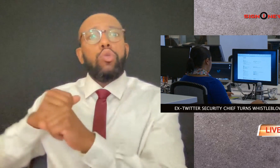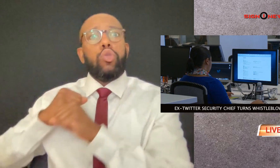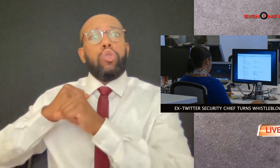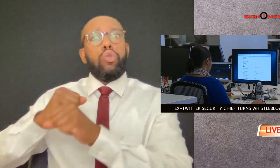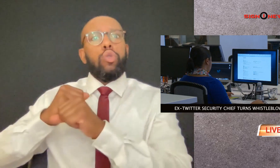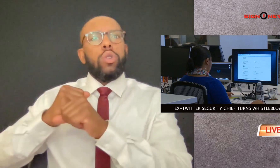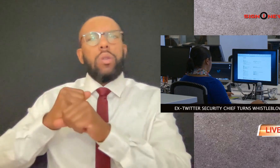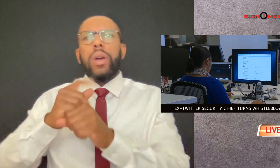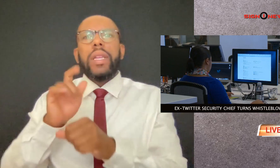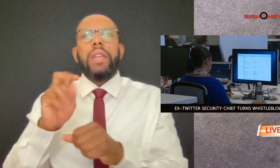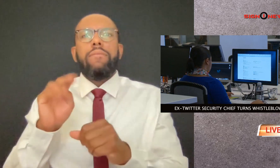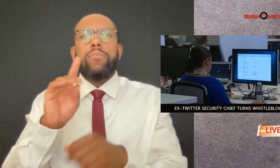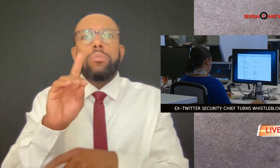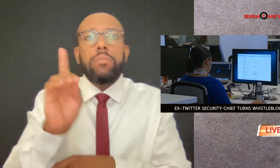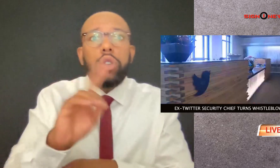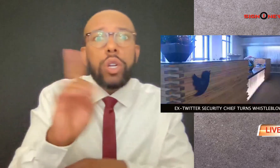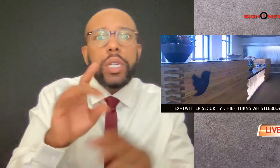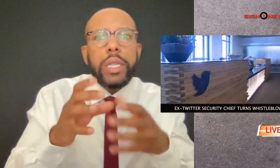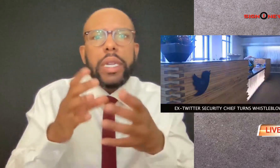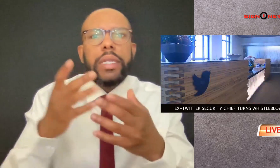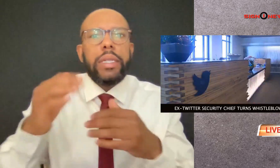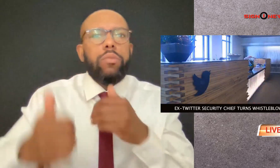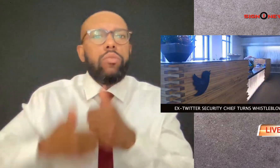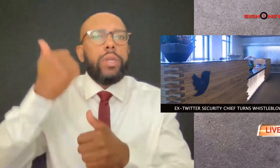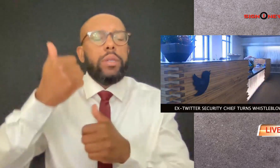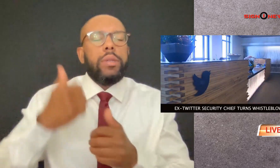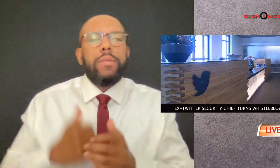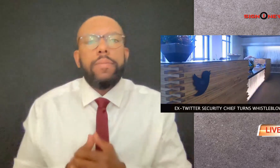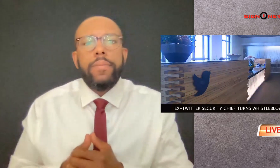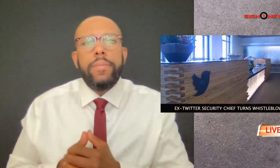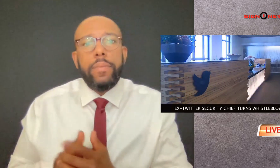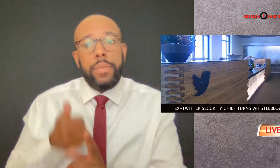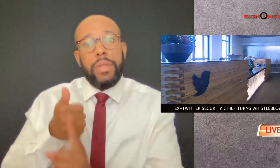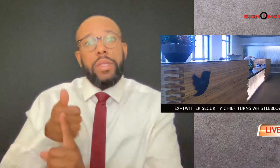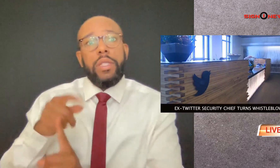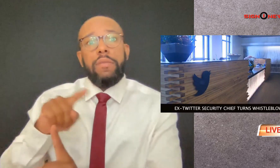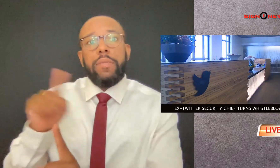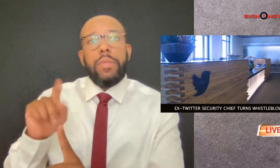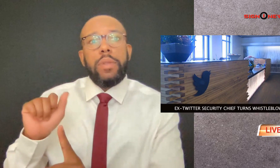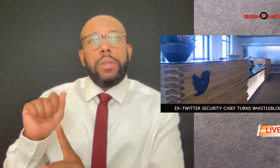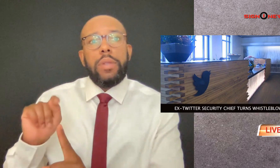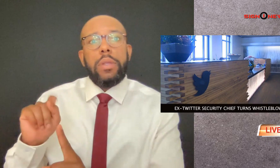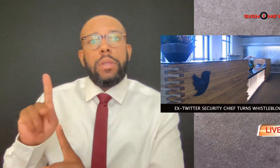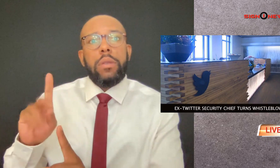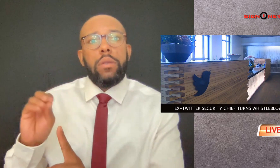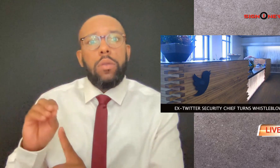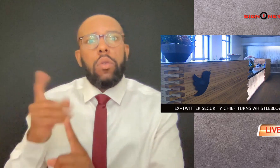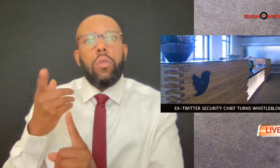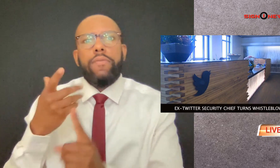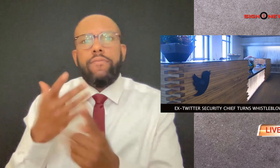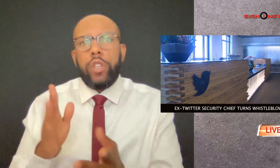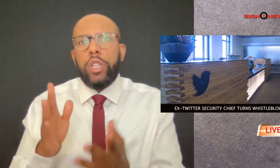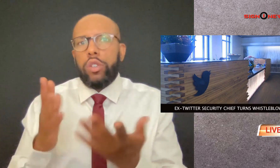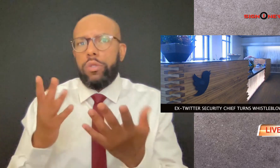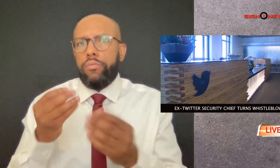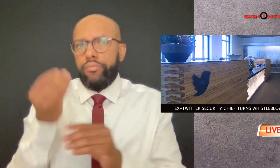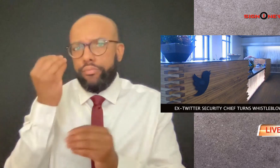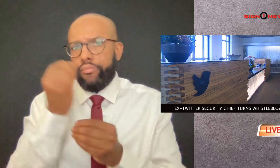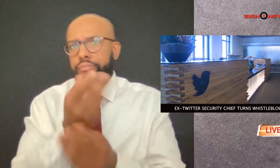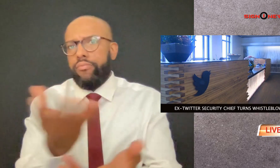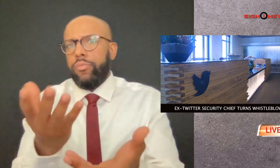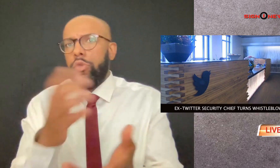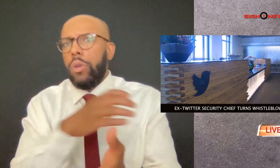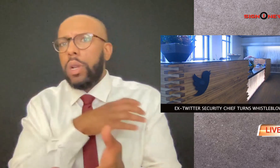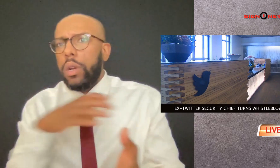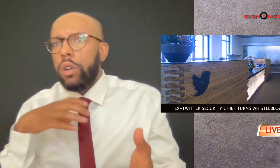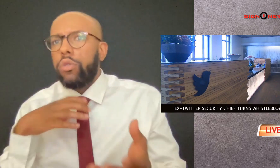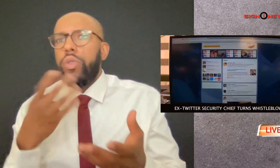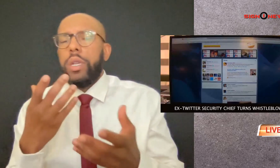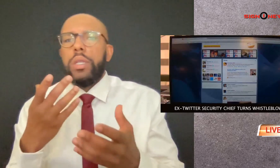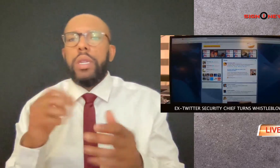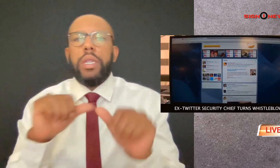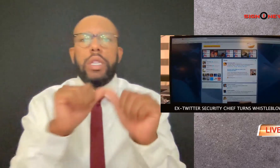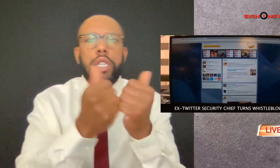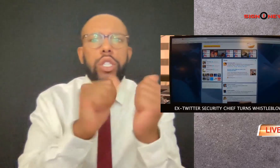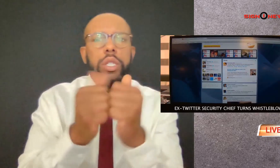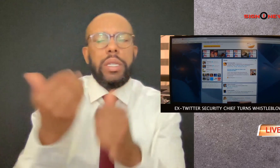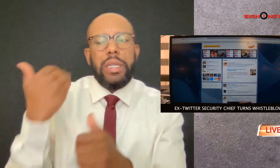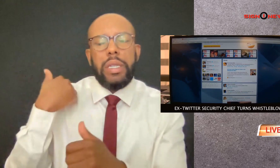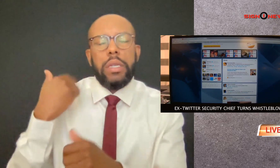information shareholders and even national security and democracy